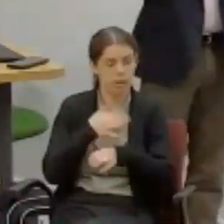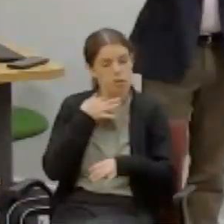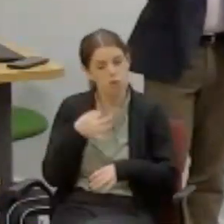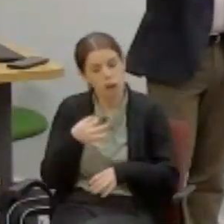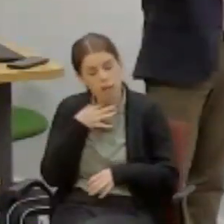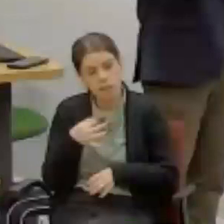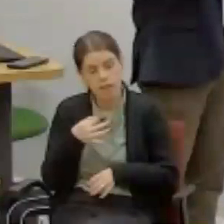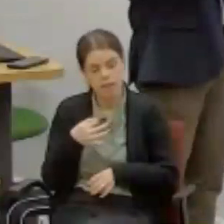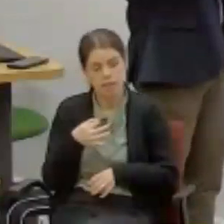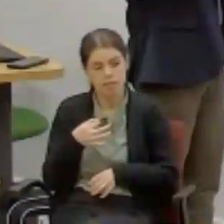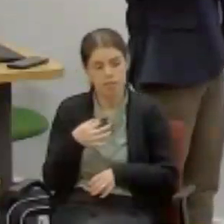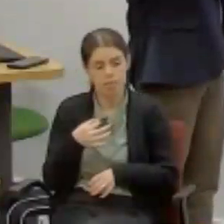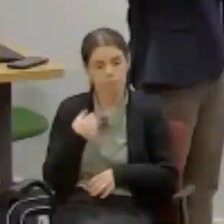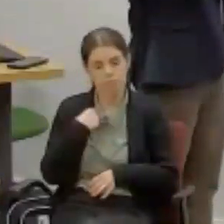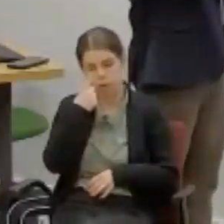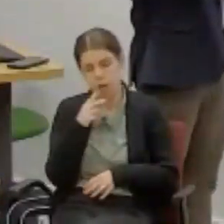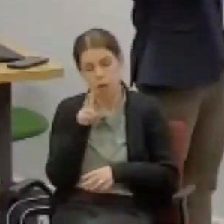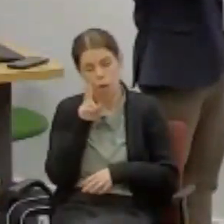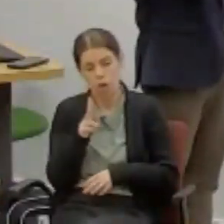I took a slide that we can look at the risk across sports.